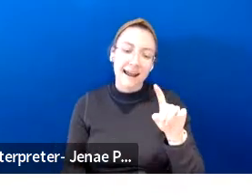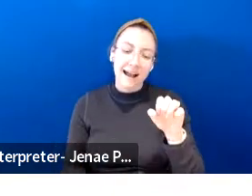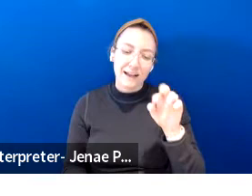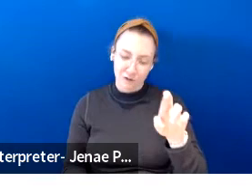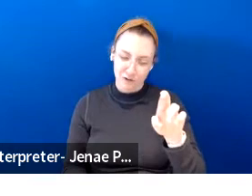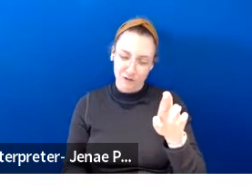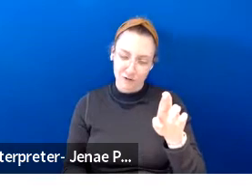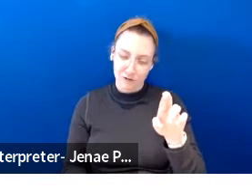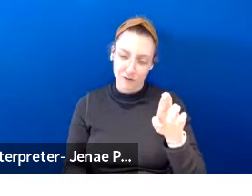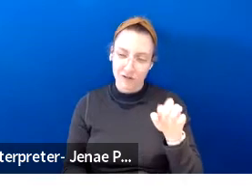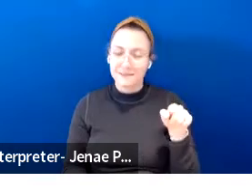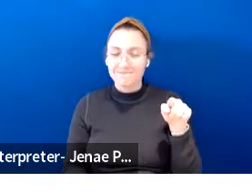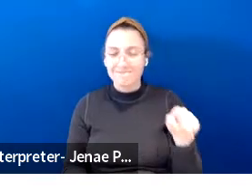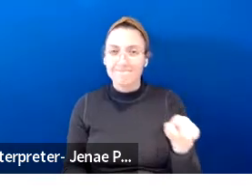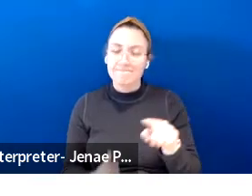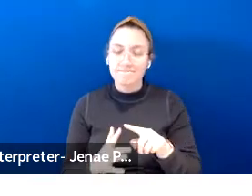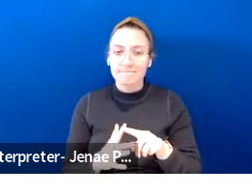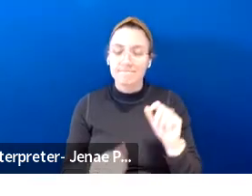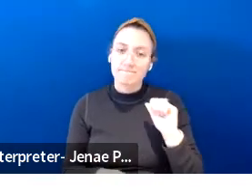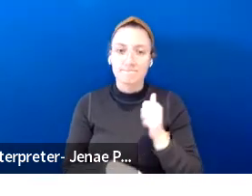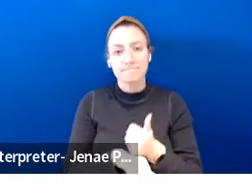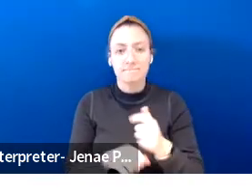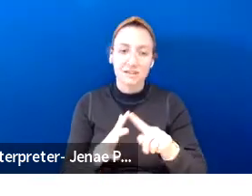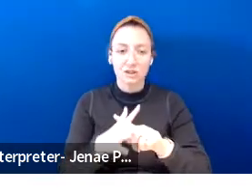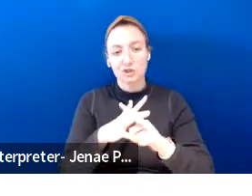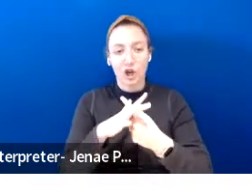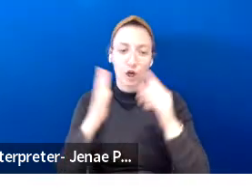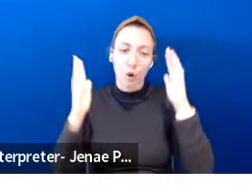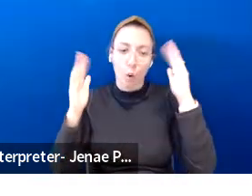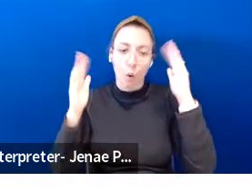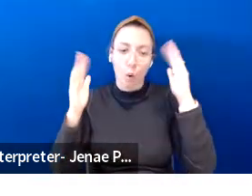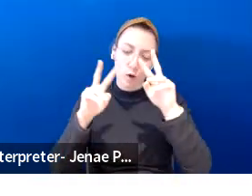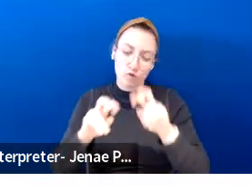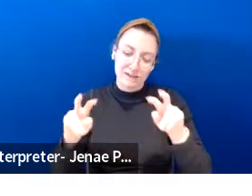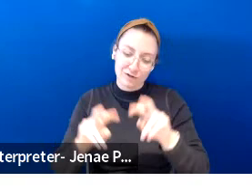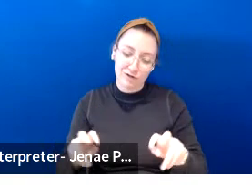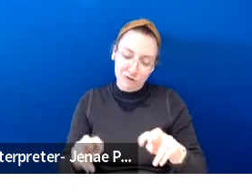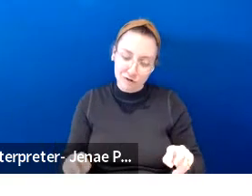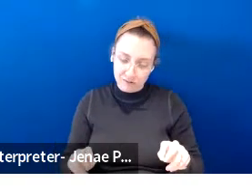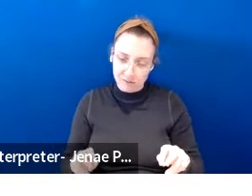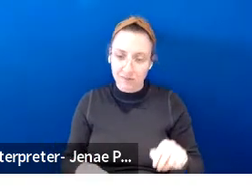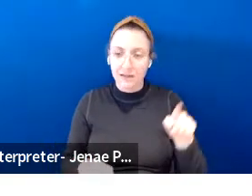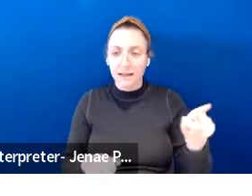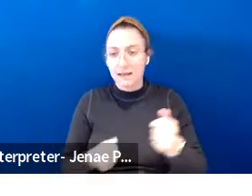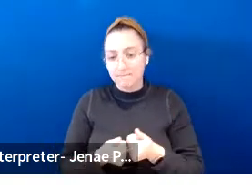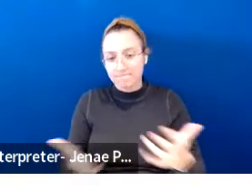he sort of started the Hope research trends. He came out with Hope theory.